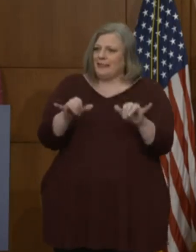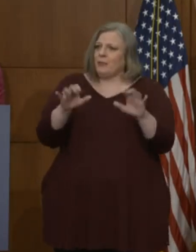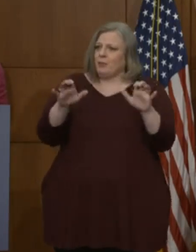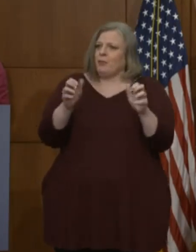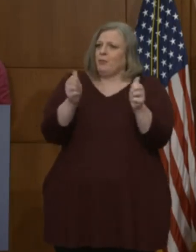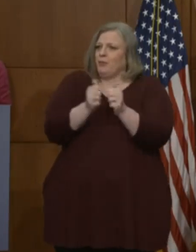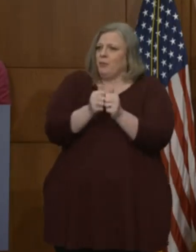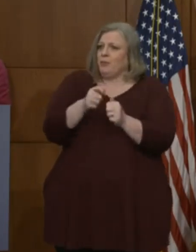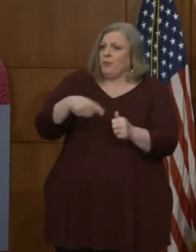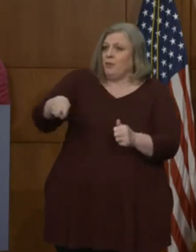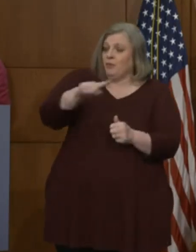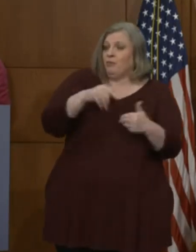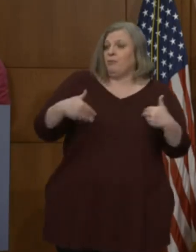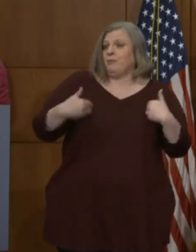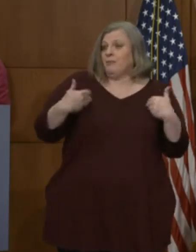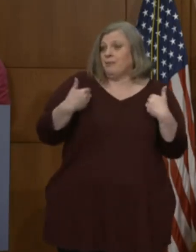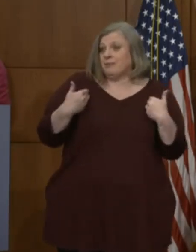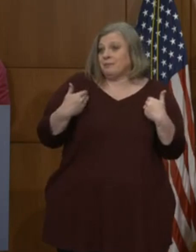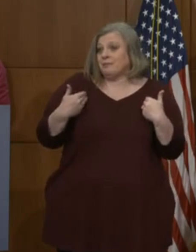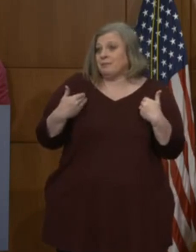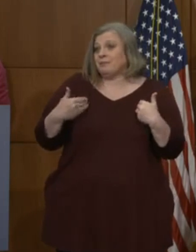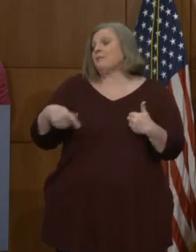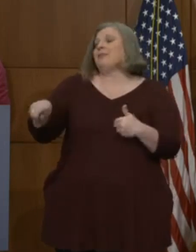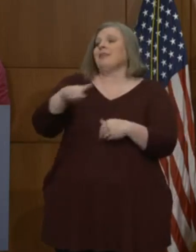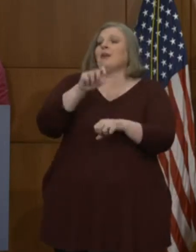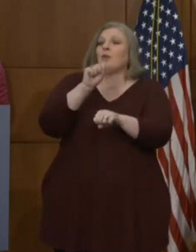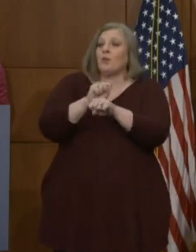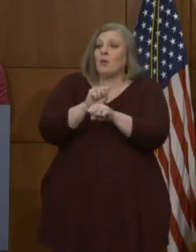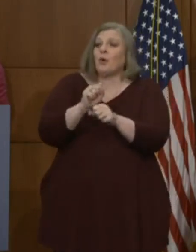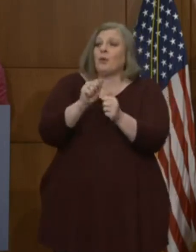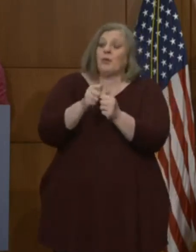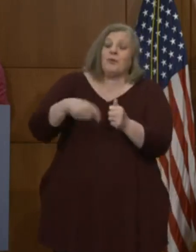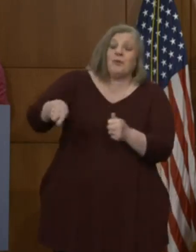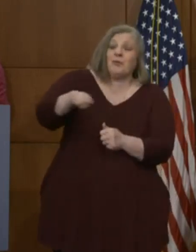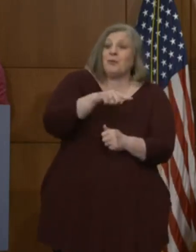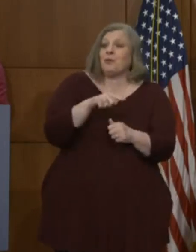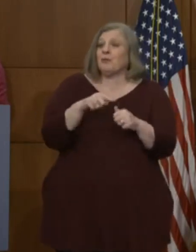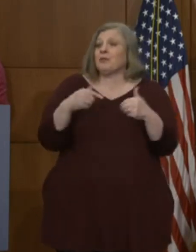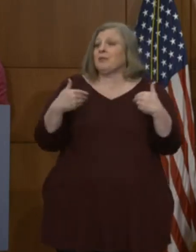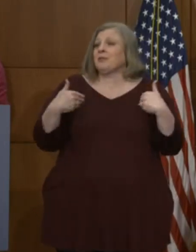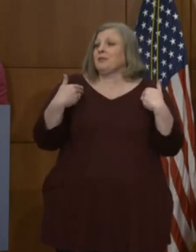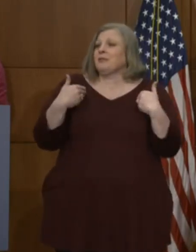DOING WITH THOSE K. AND- YOU KNOW DIRECTOR BALKANS AND HER KNOW DIRECTOR BALKANS AND HER TEAM HAVE JUST BEEN. I MEAN- TEAM HAVE JUST BEEN. I MEAN- THEY WORK WITH THESE KIDS VERY